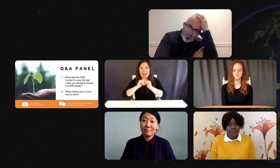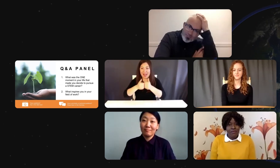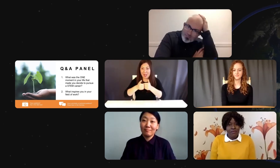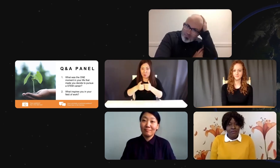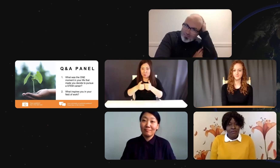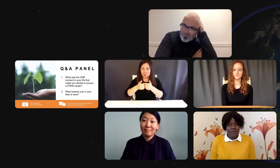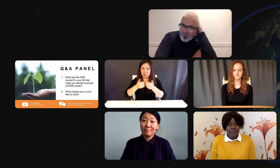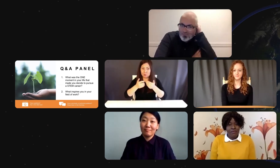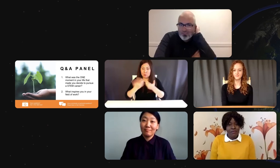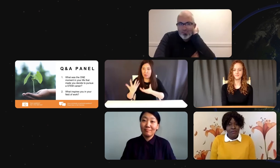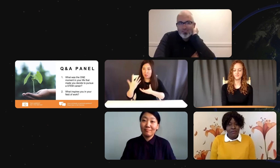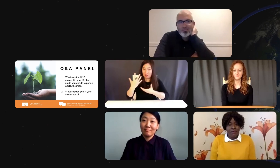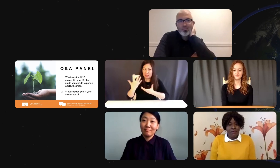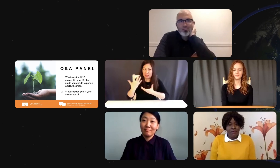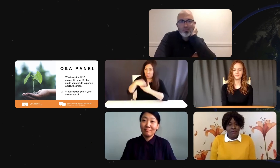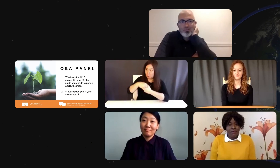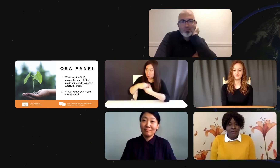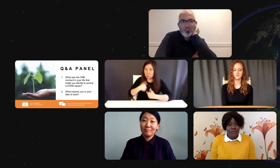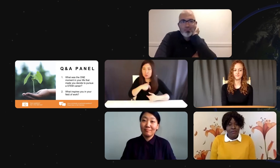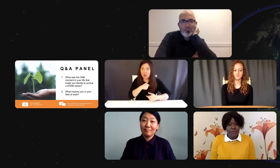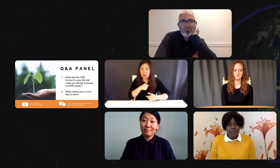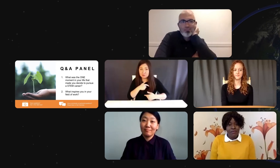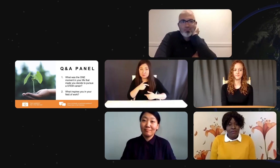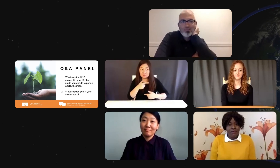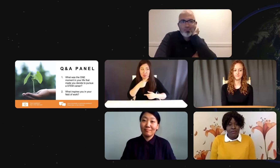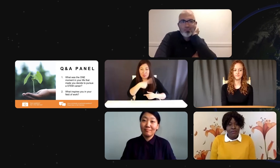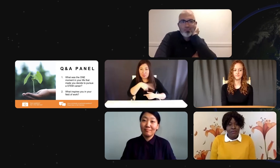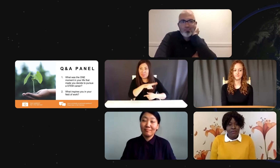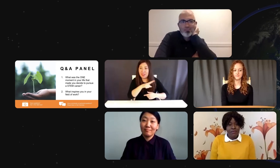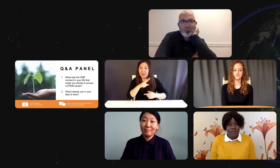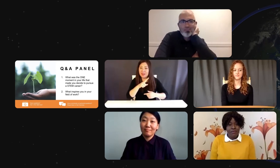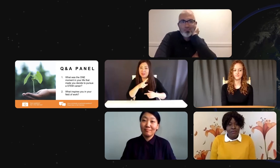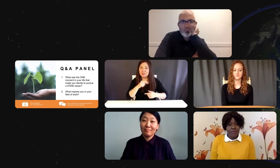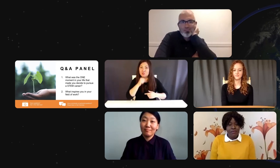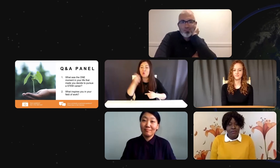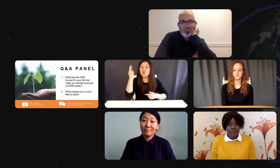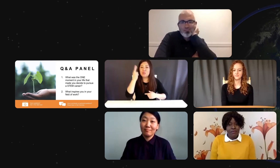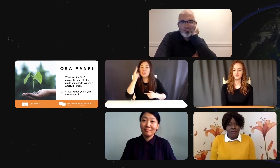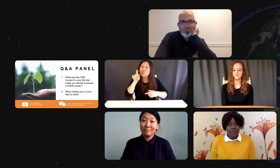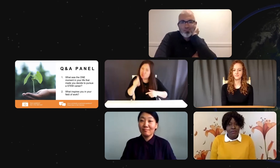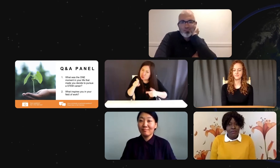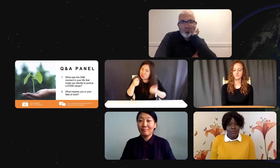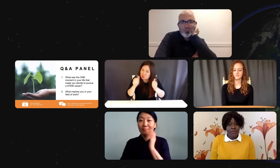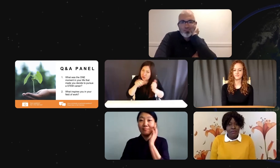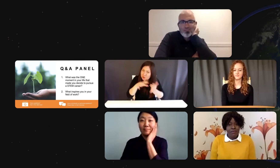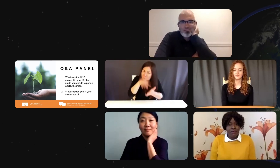There's limited knowledge on how hearing people can work with us.